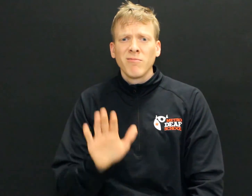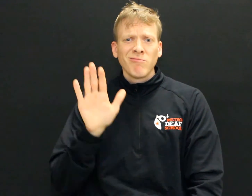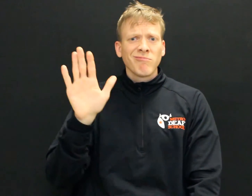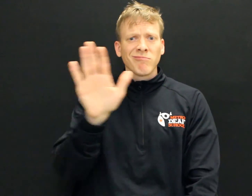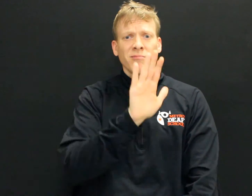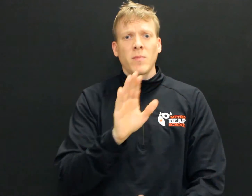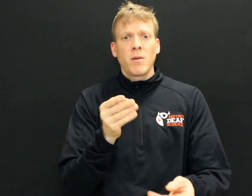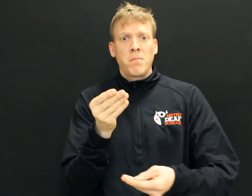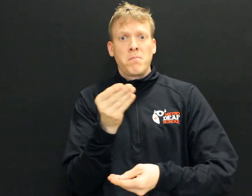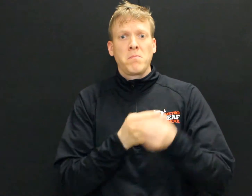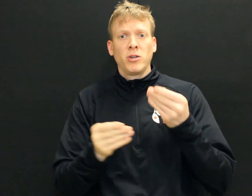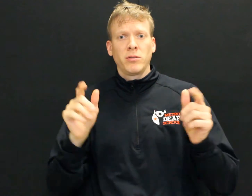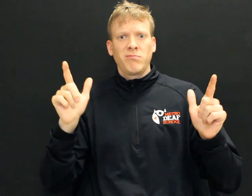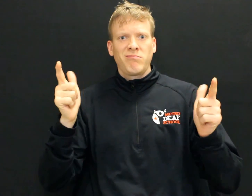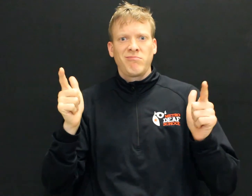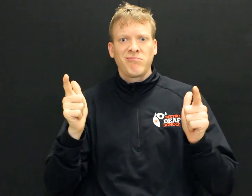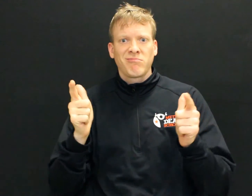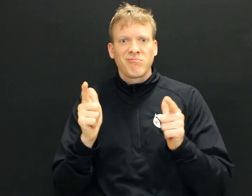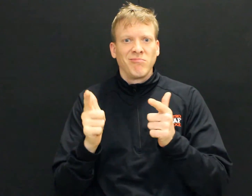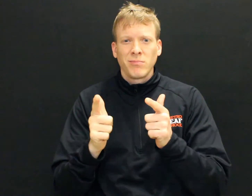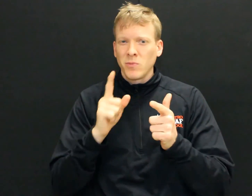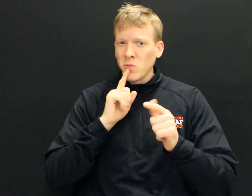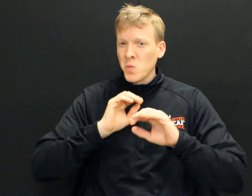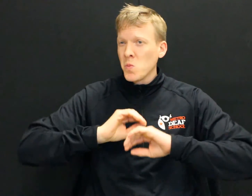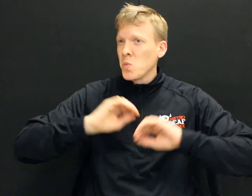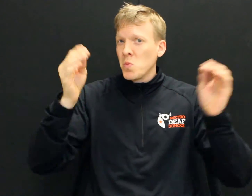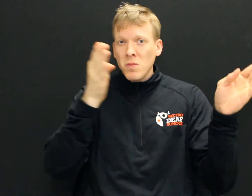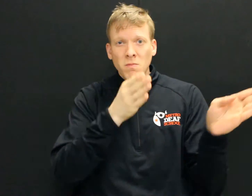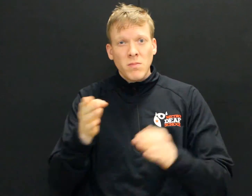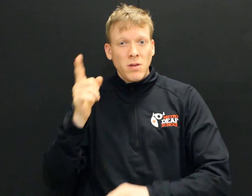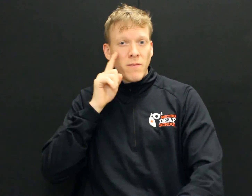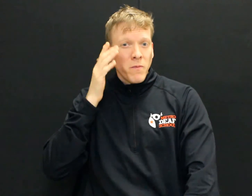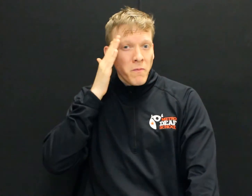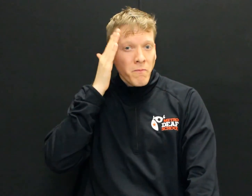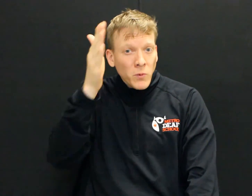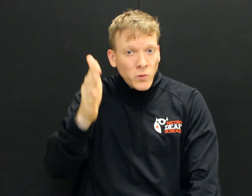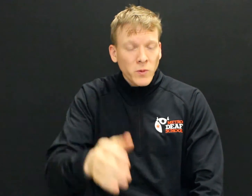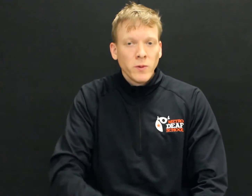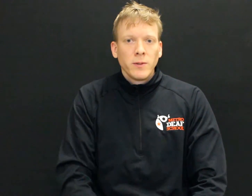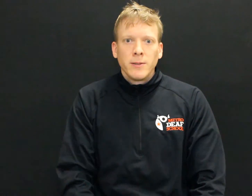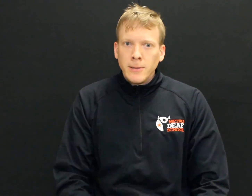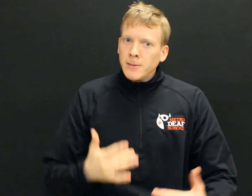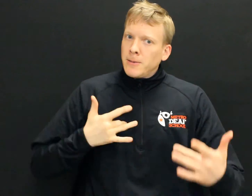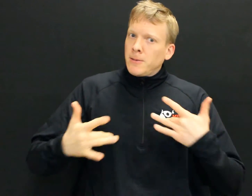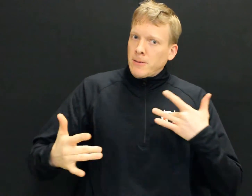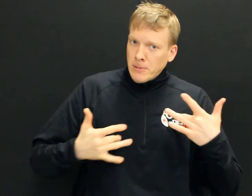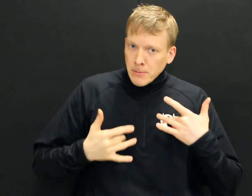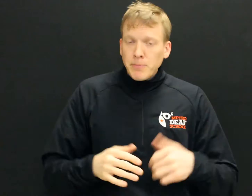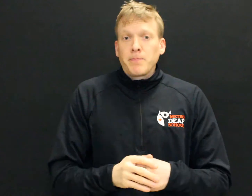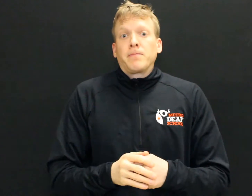their budget had been shrinking and they didn’t have a plan for the future. This was concerning.